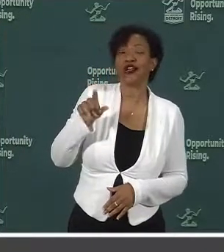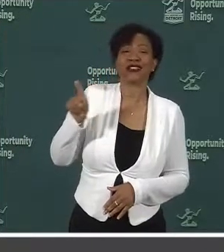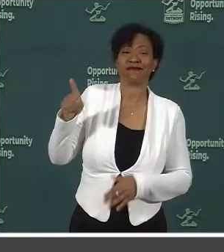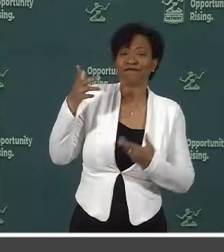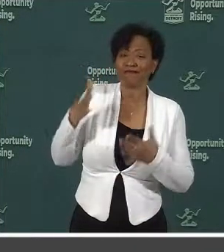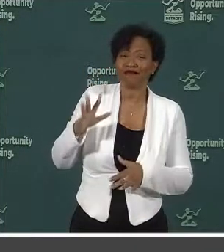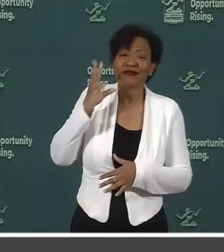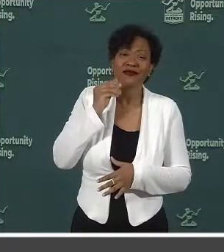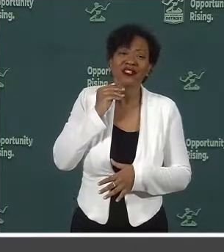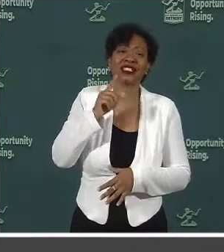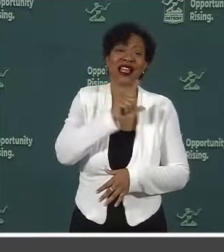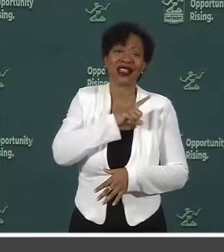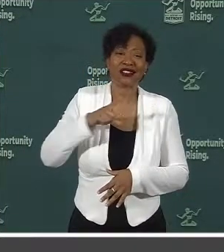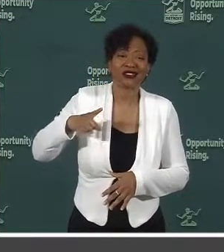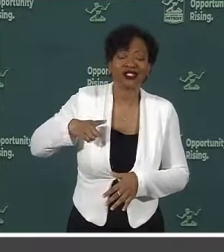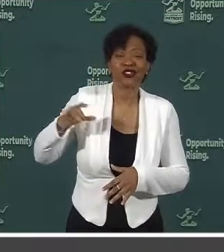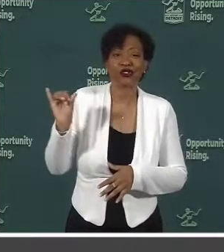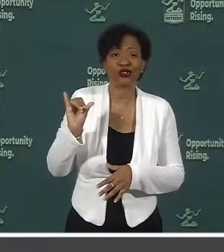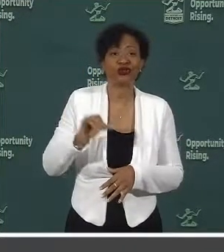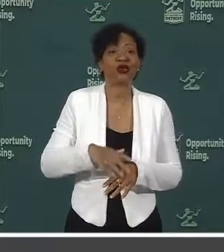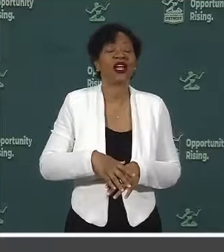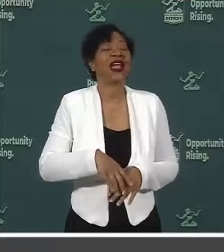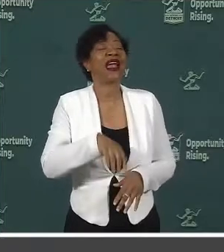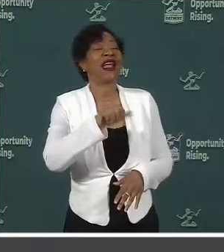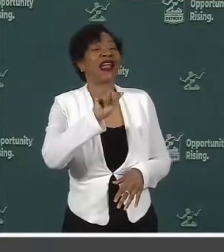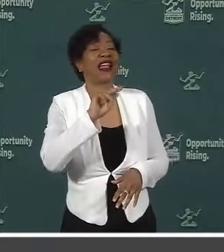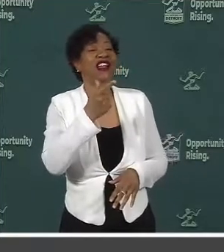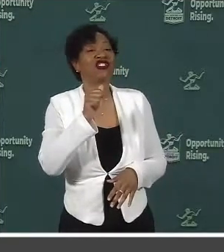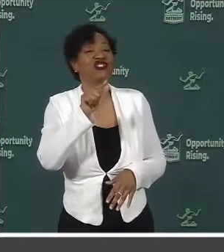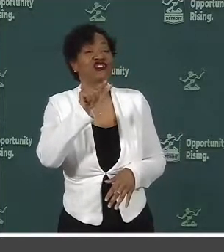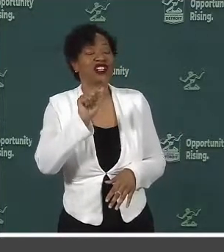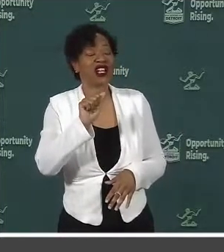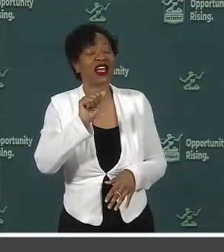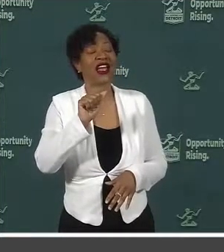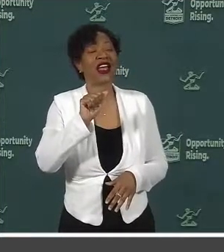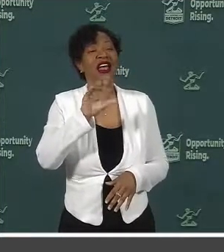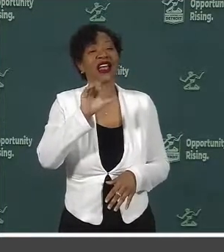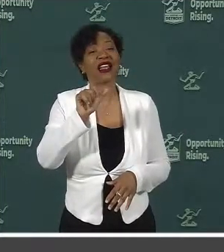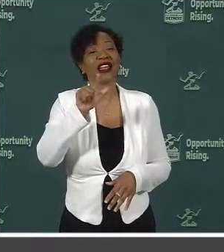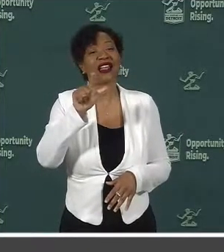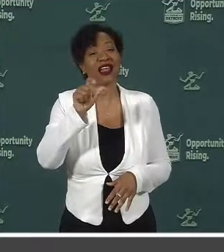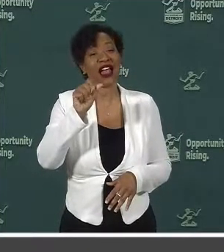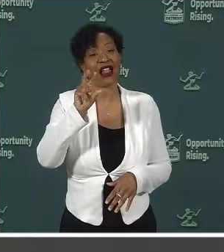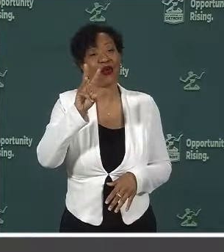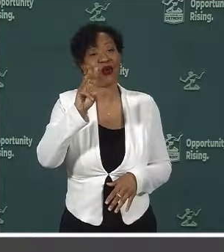CONGRATULATIONS TO ANGELA CALLAWAY ON HER ELECTION IN DISTRICT TO SCOTT BENSON IS